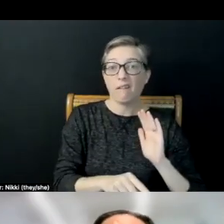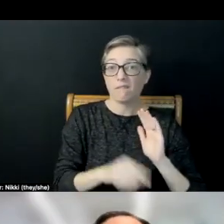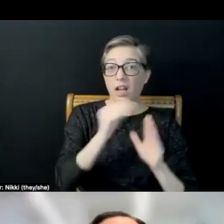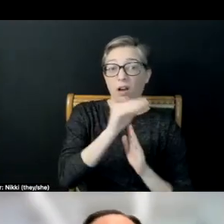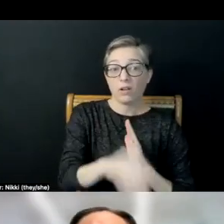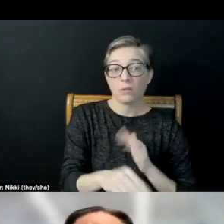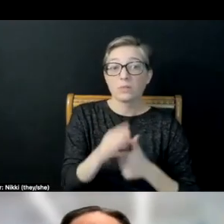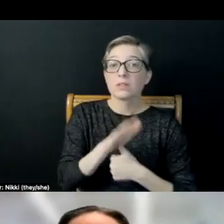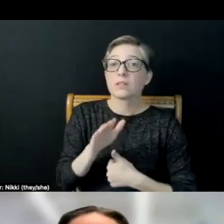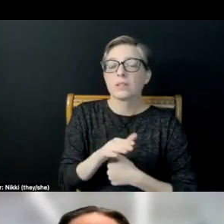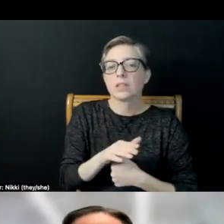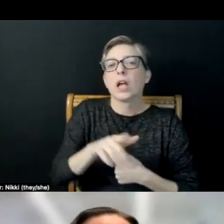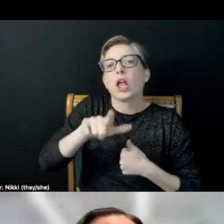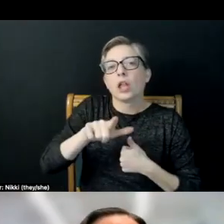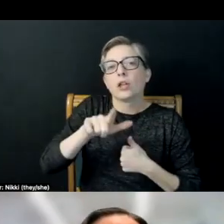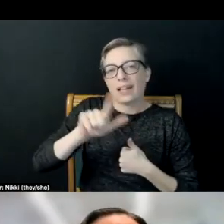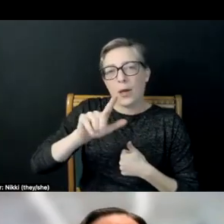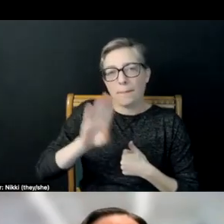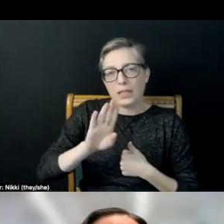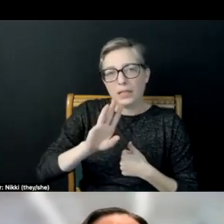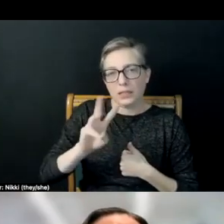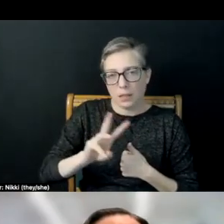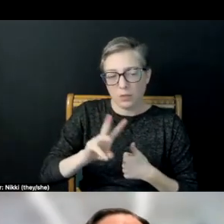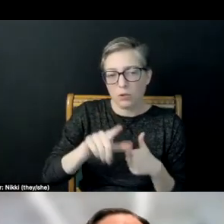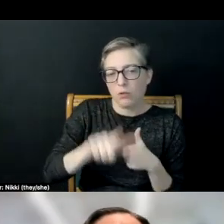And then parents with disabilities often